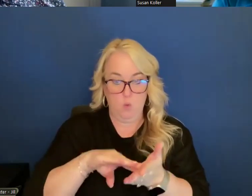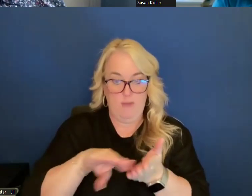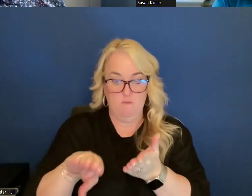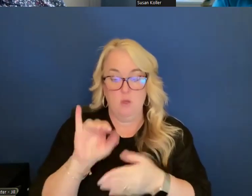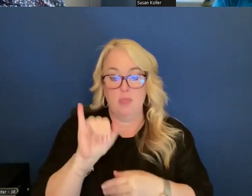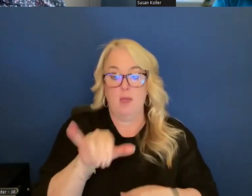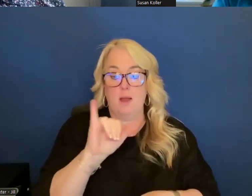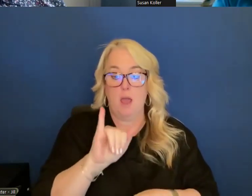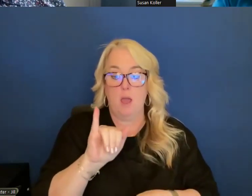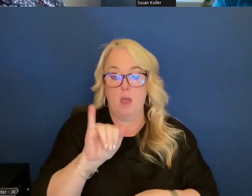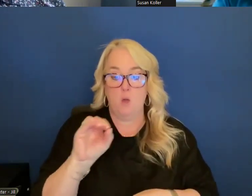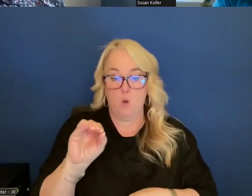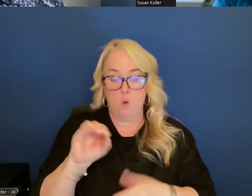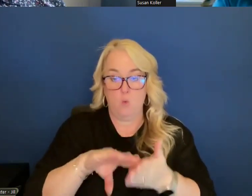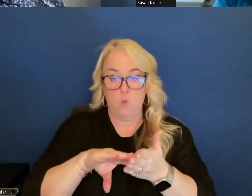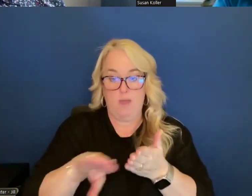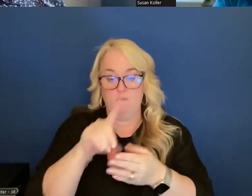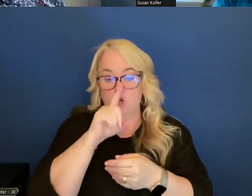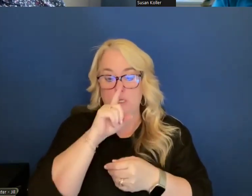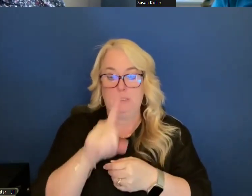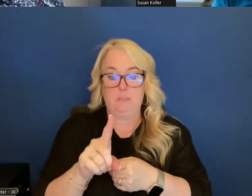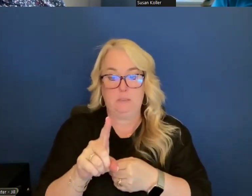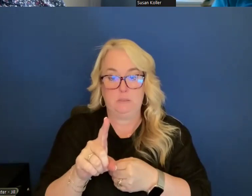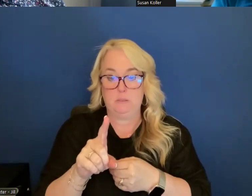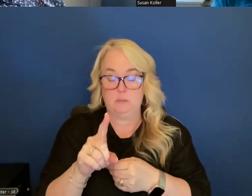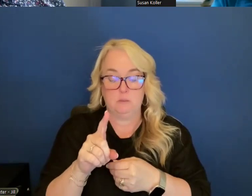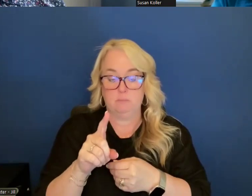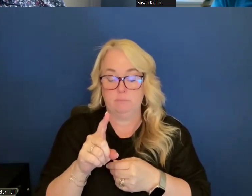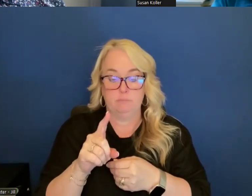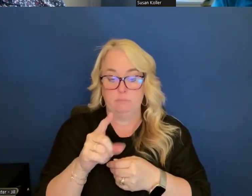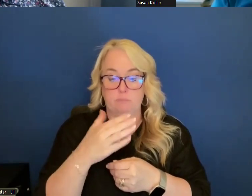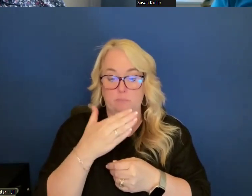basically the creme de la creme of waivers, meaning you can get